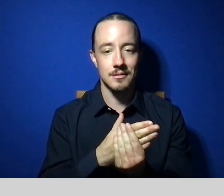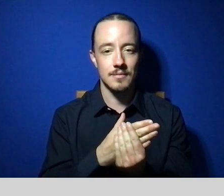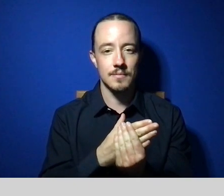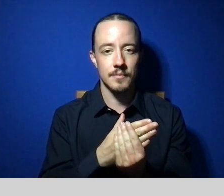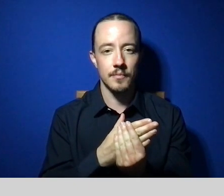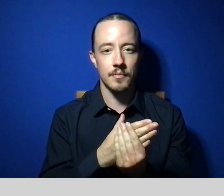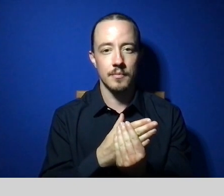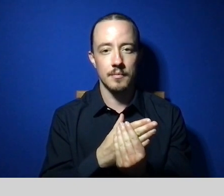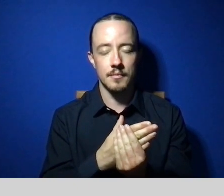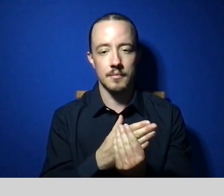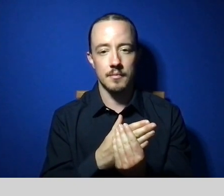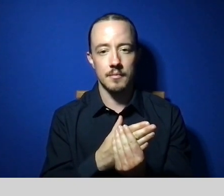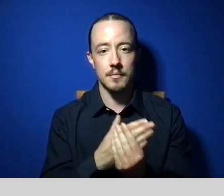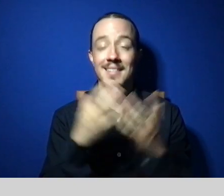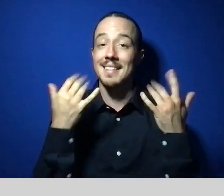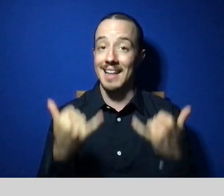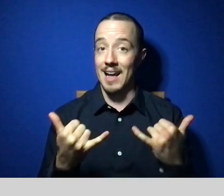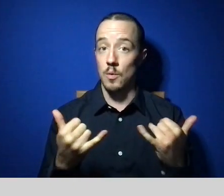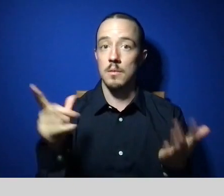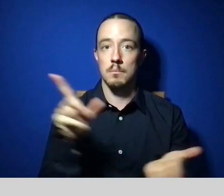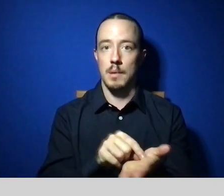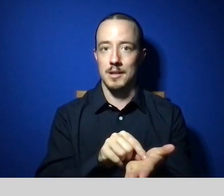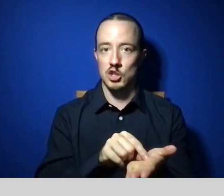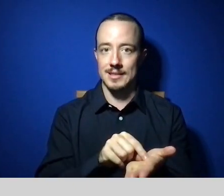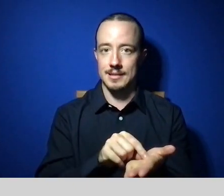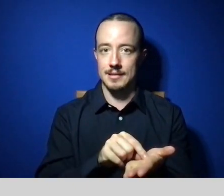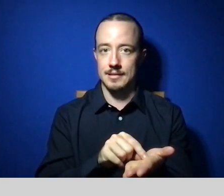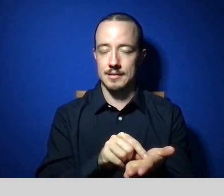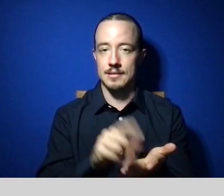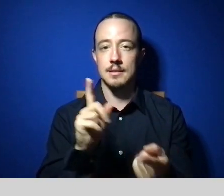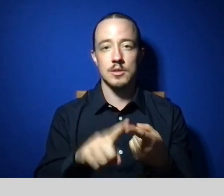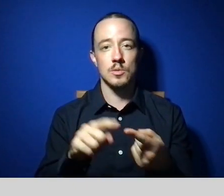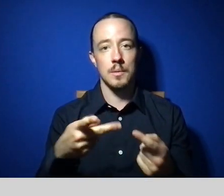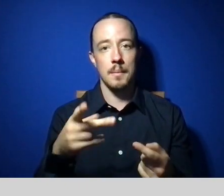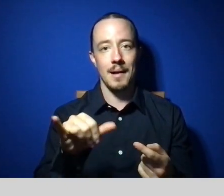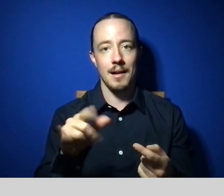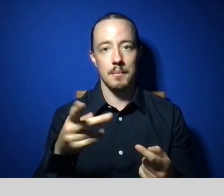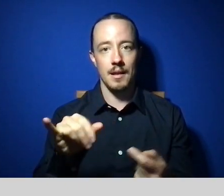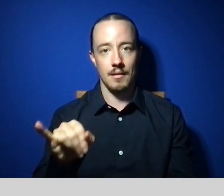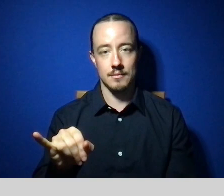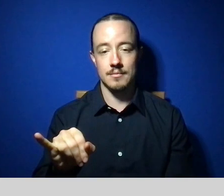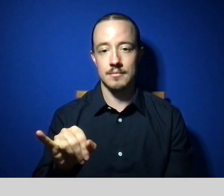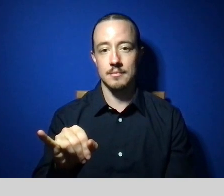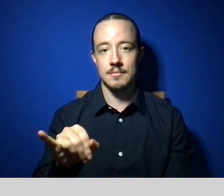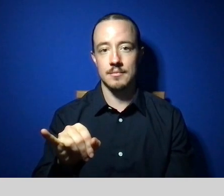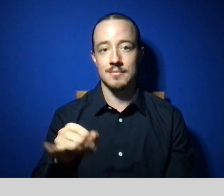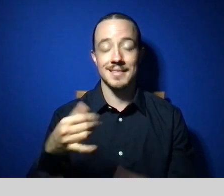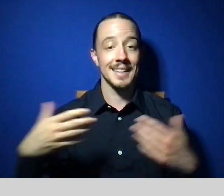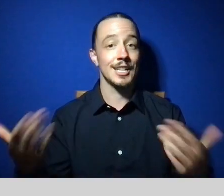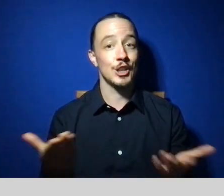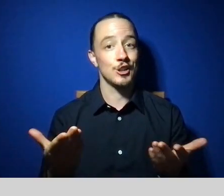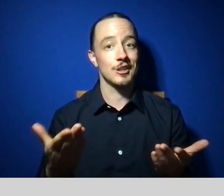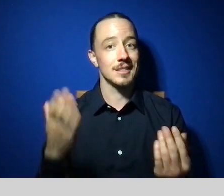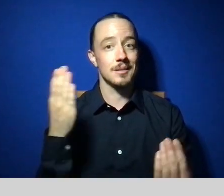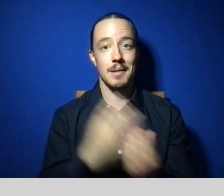And now it's publishing that package up to PyPI, that's done. And here is a package on PyPI that was published entirely